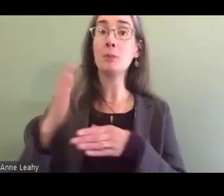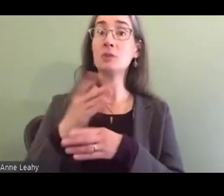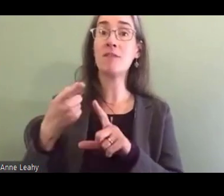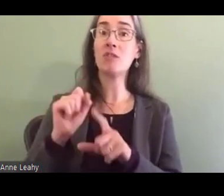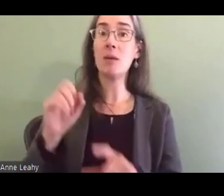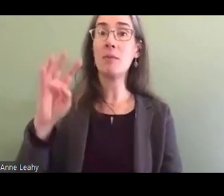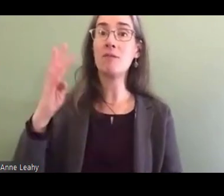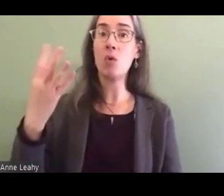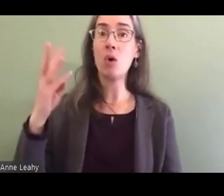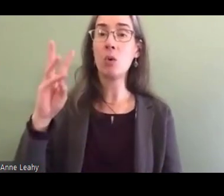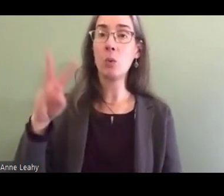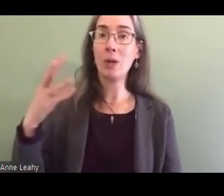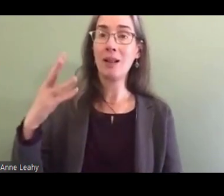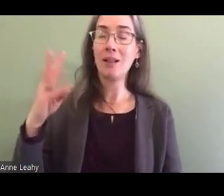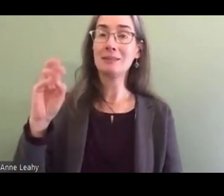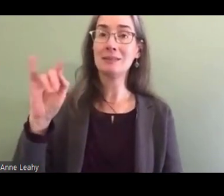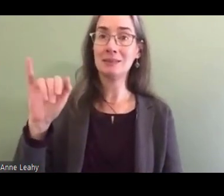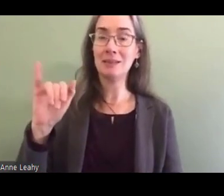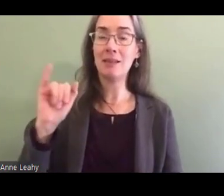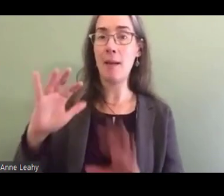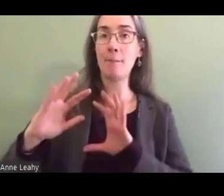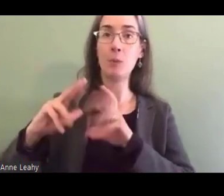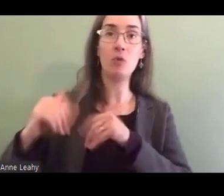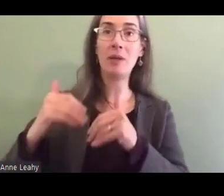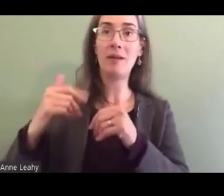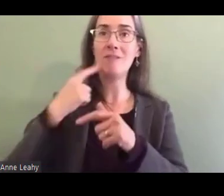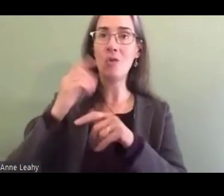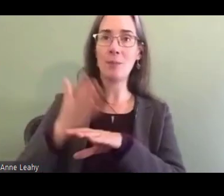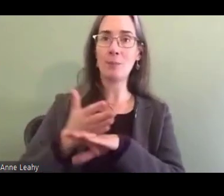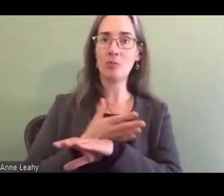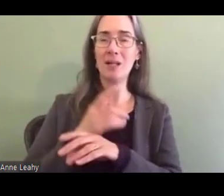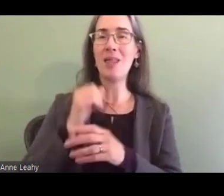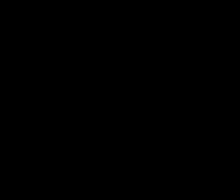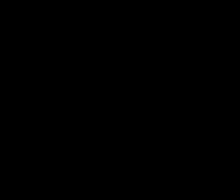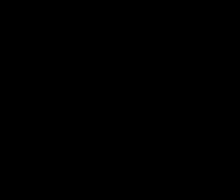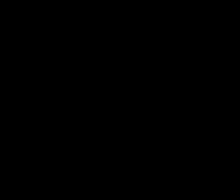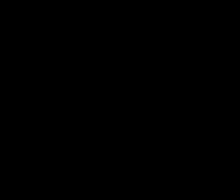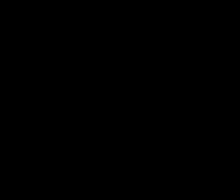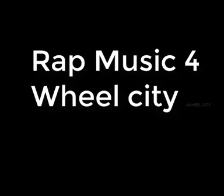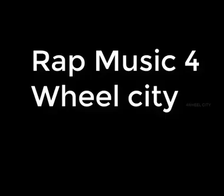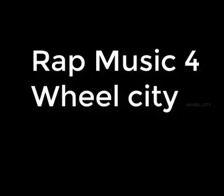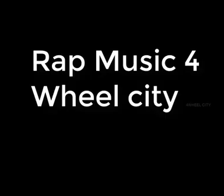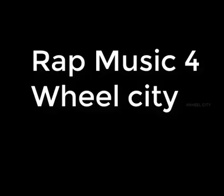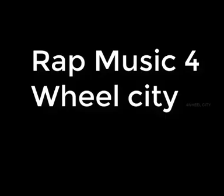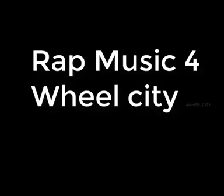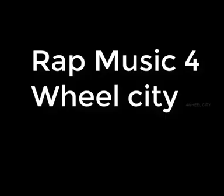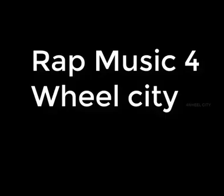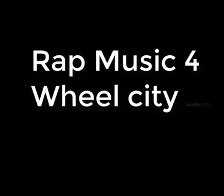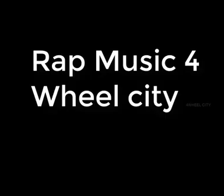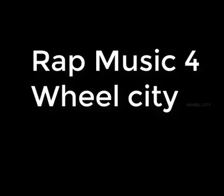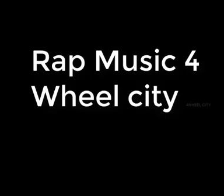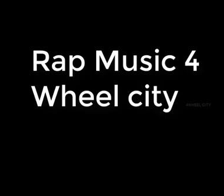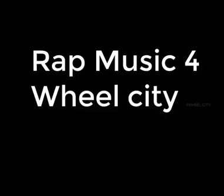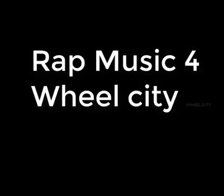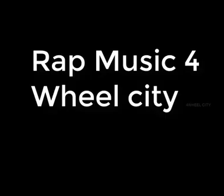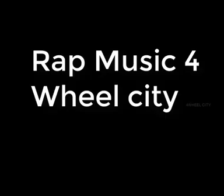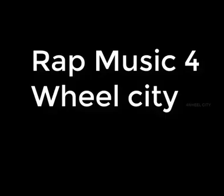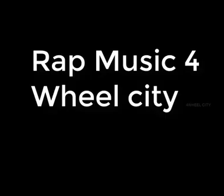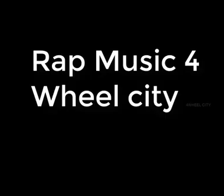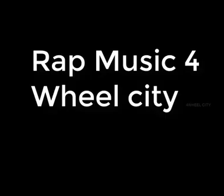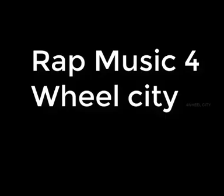We will see you next episode and be safe everyone.